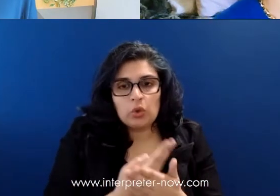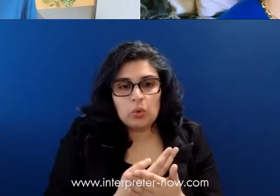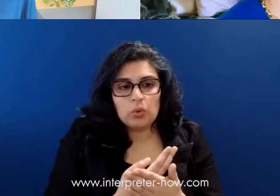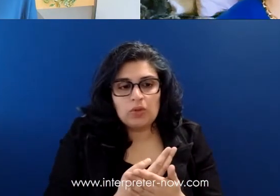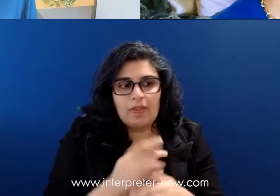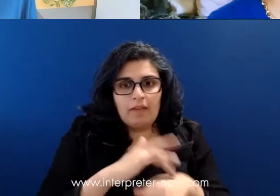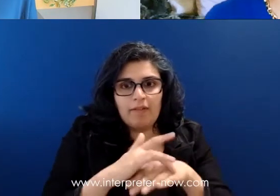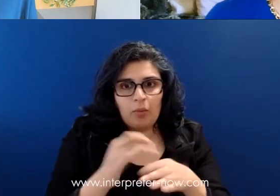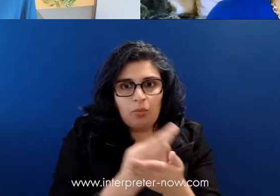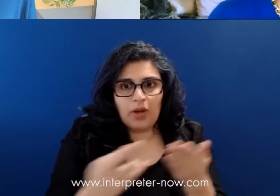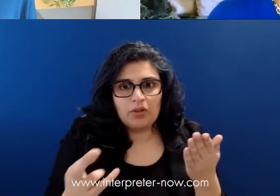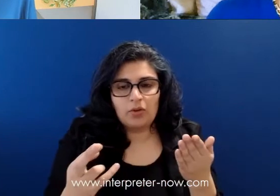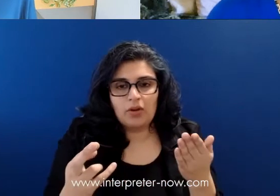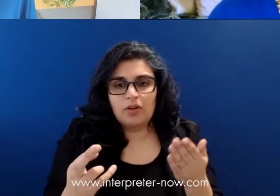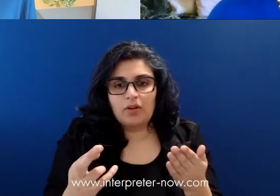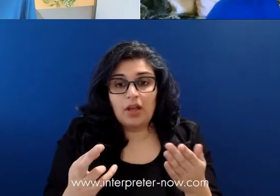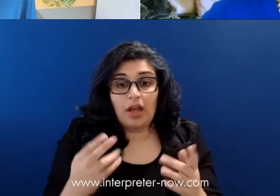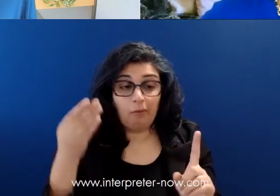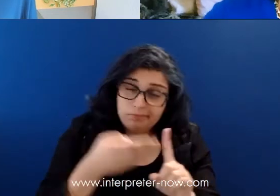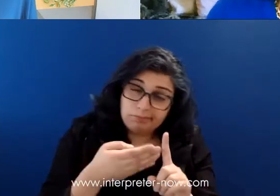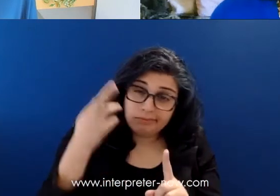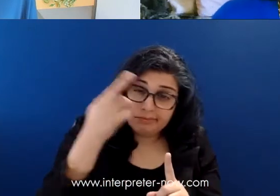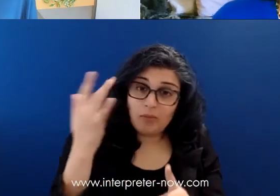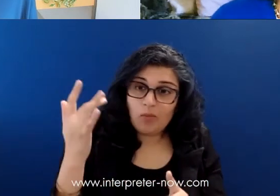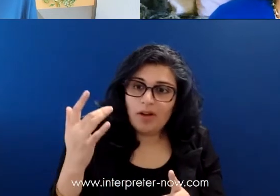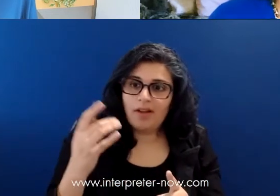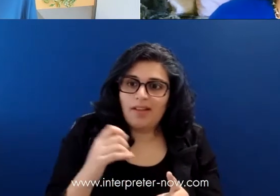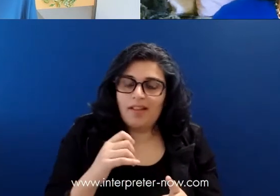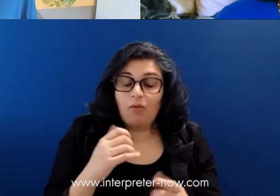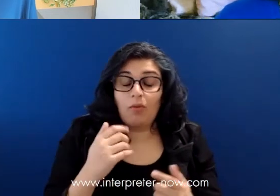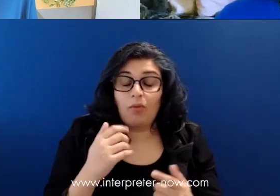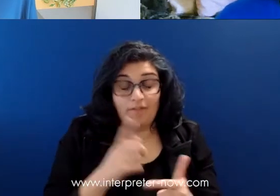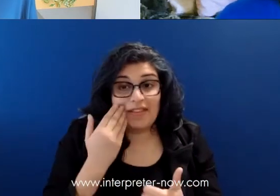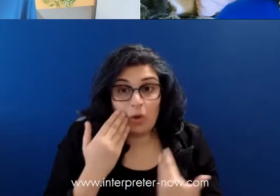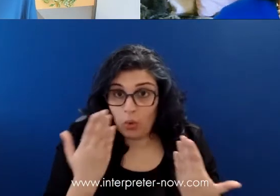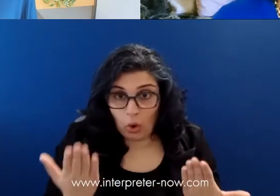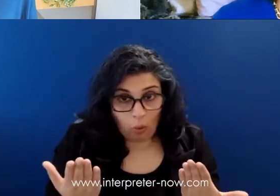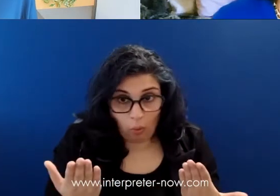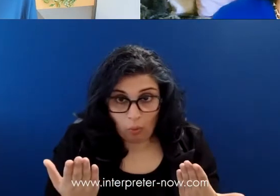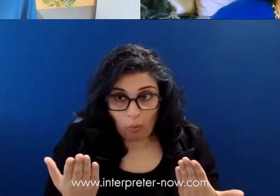One of the main reasons for that is that they're not aware, and they don't really want to navigate